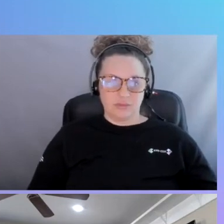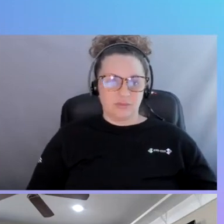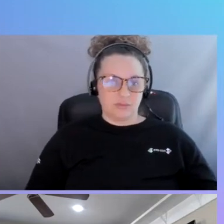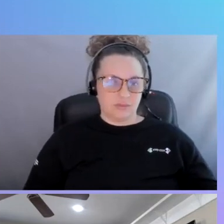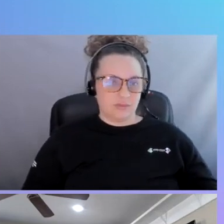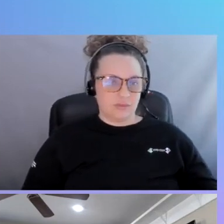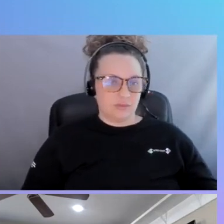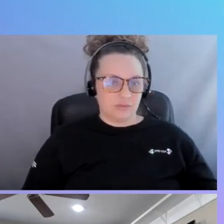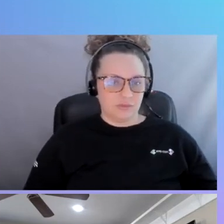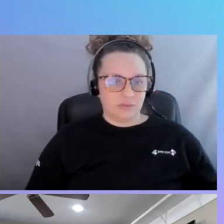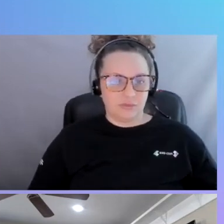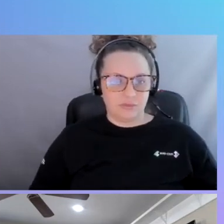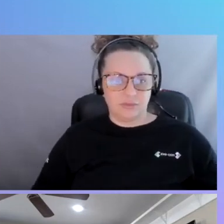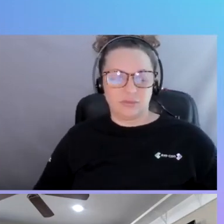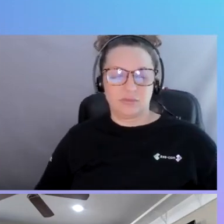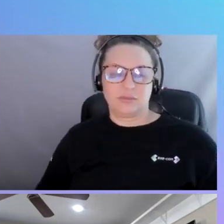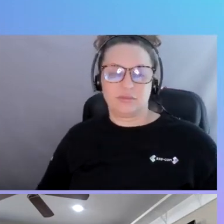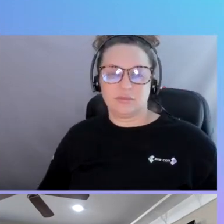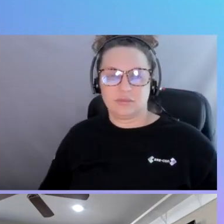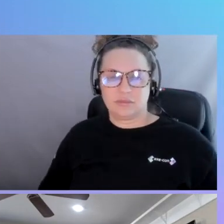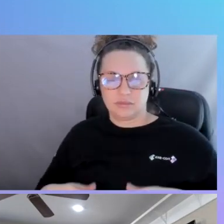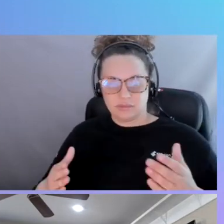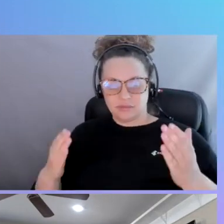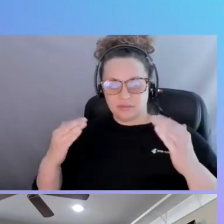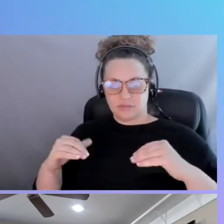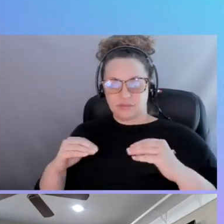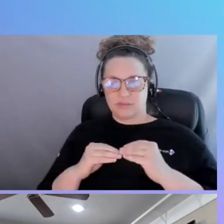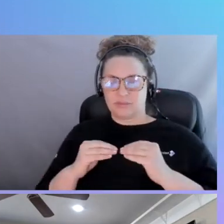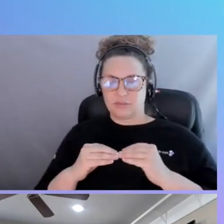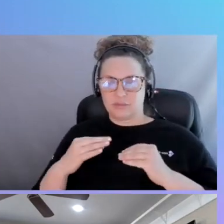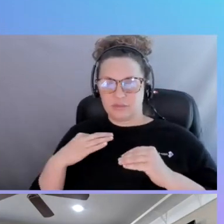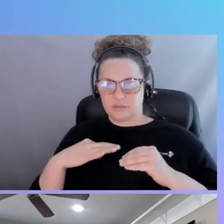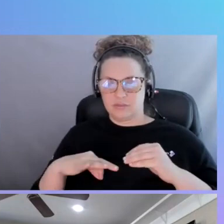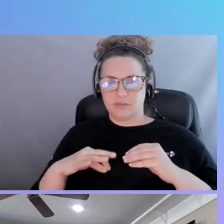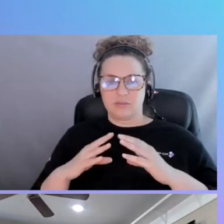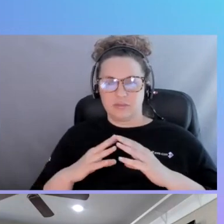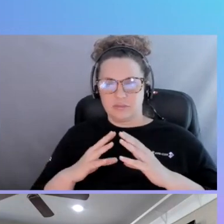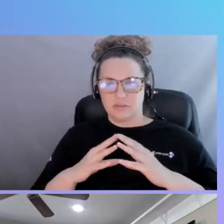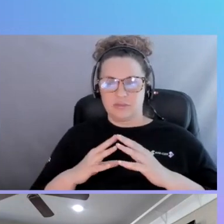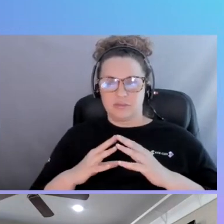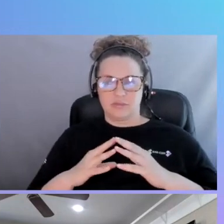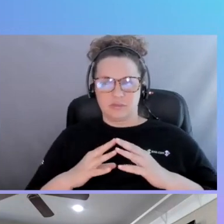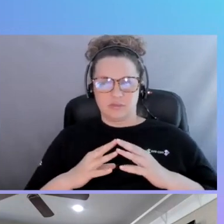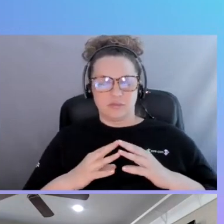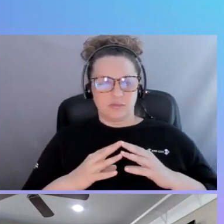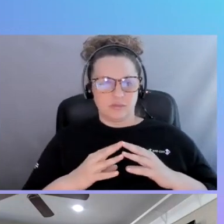some more of the benefits. >> It's going to increase your